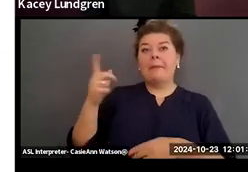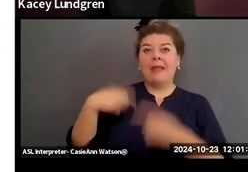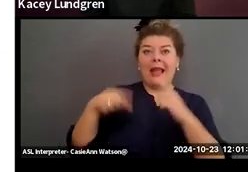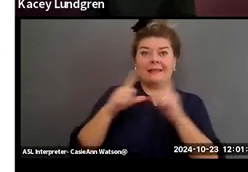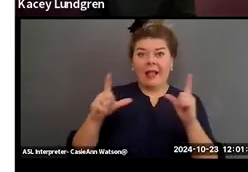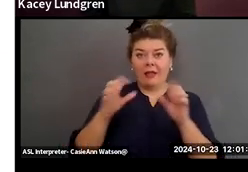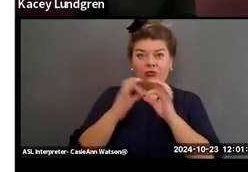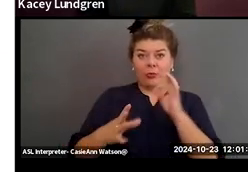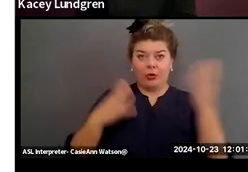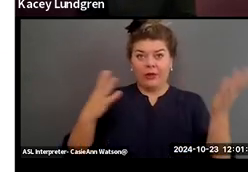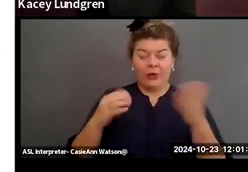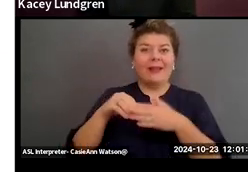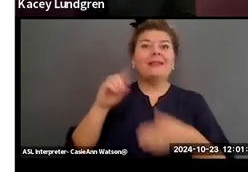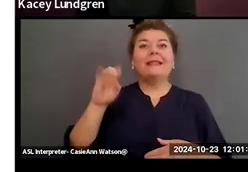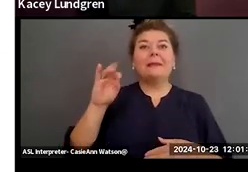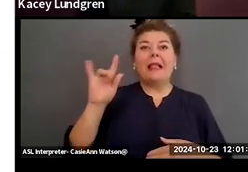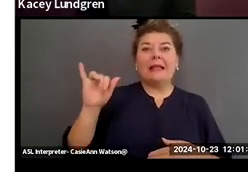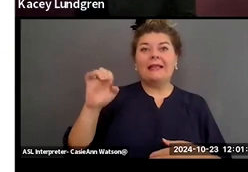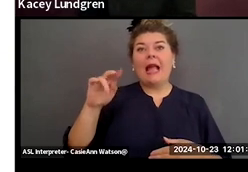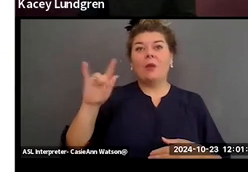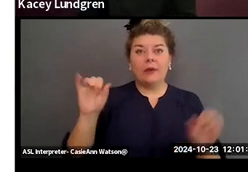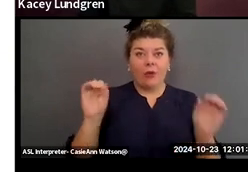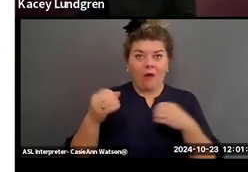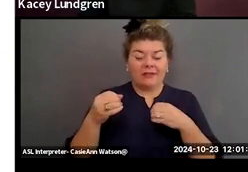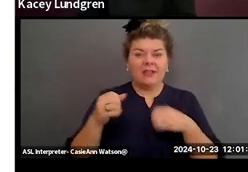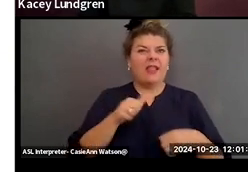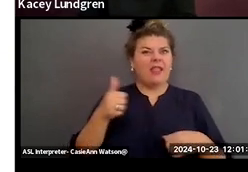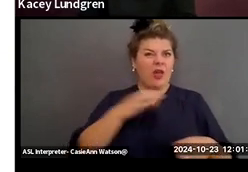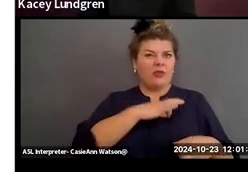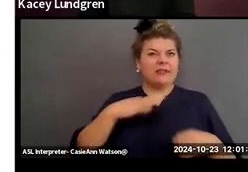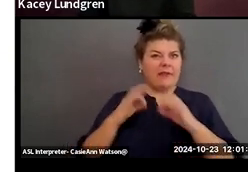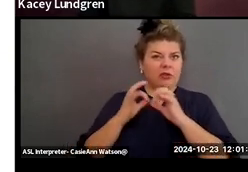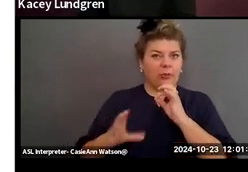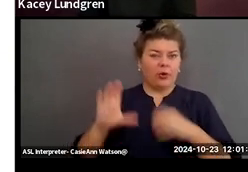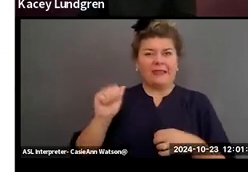in the Disability Equity Office. The other staff interpreter, CasieAnn, is also here.